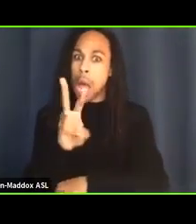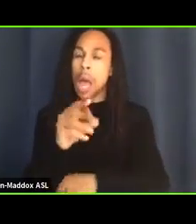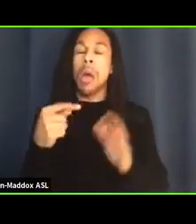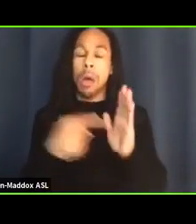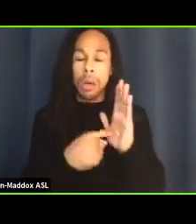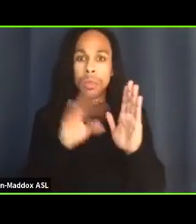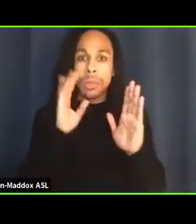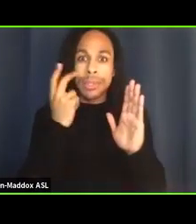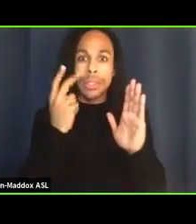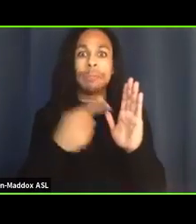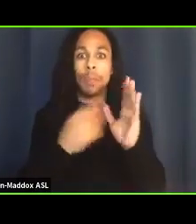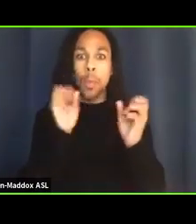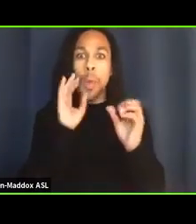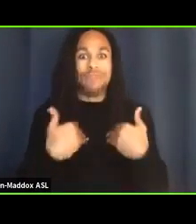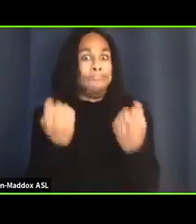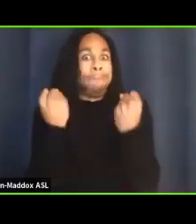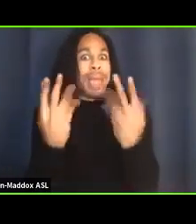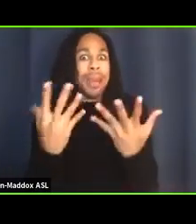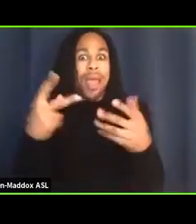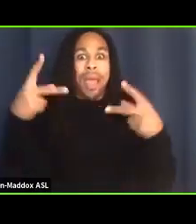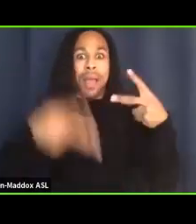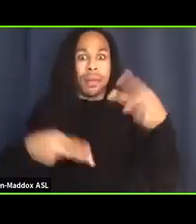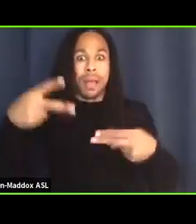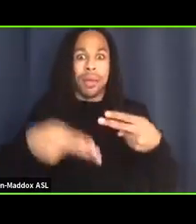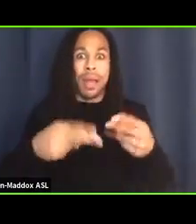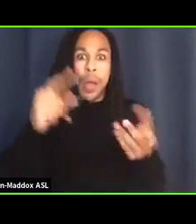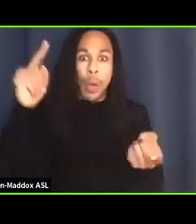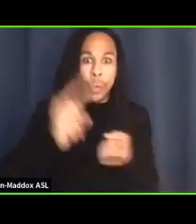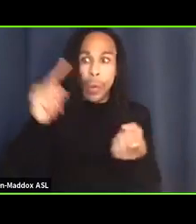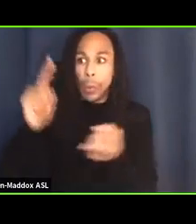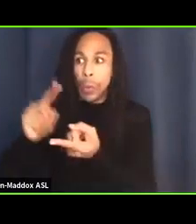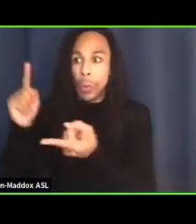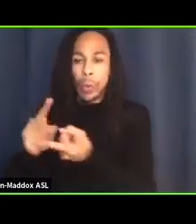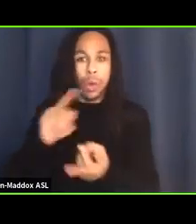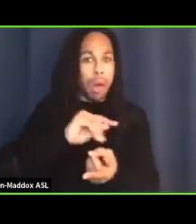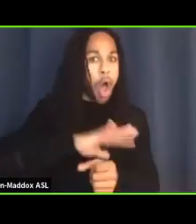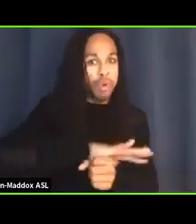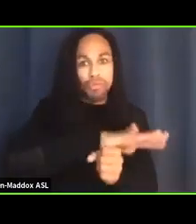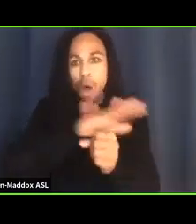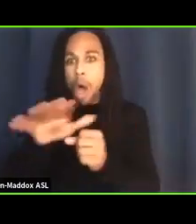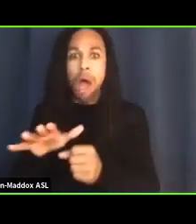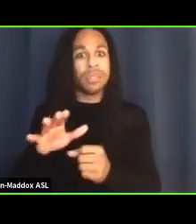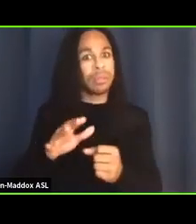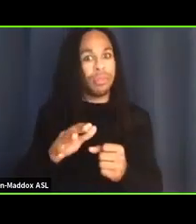and as a state. We understand that budgetary cuts are a reflection of the multi-pronged